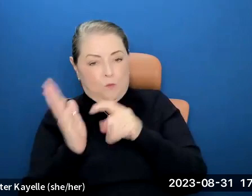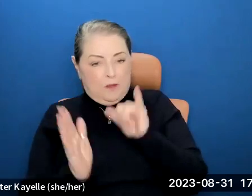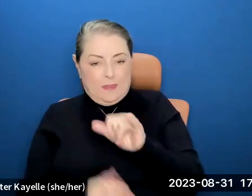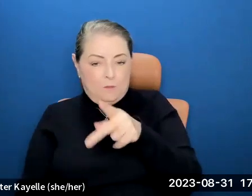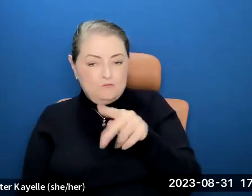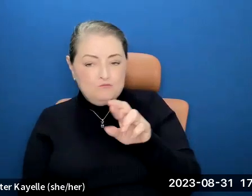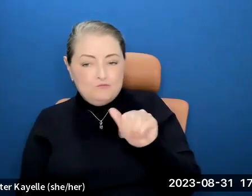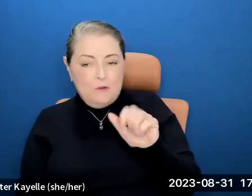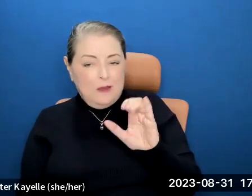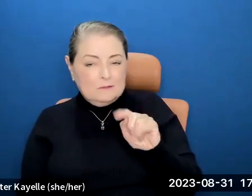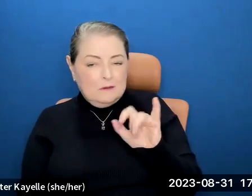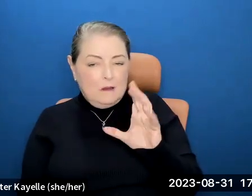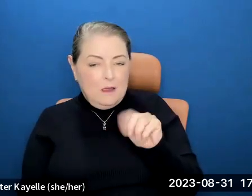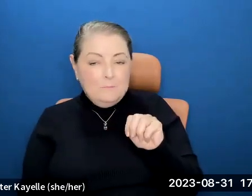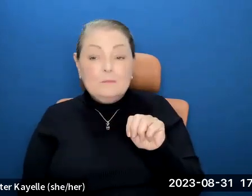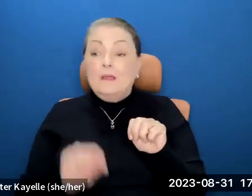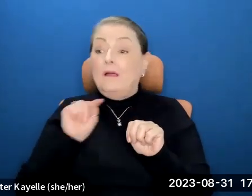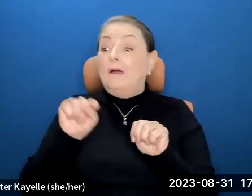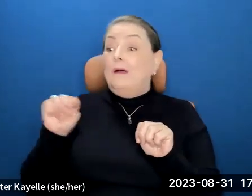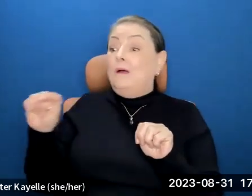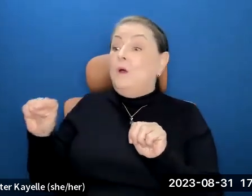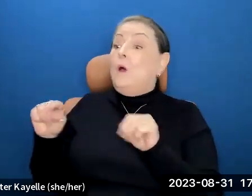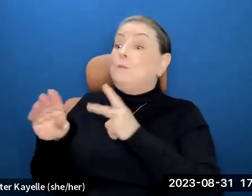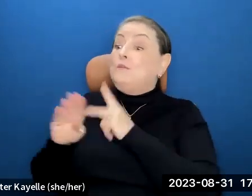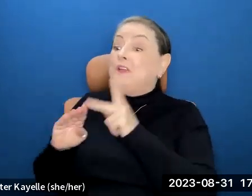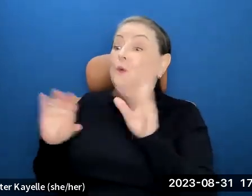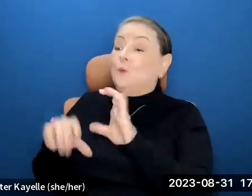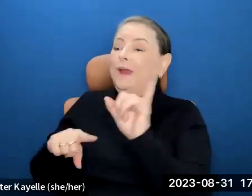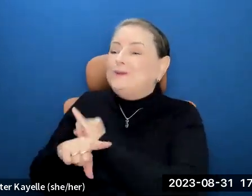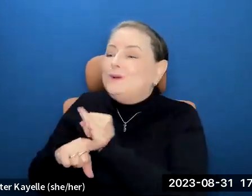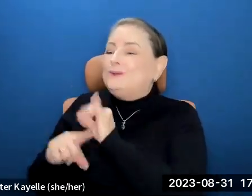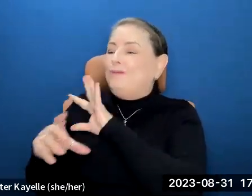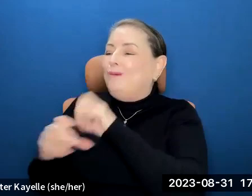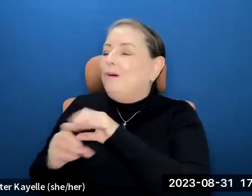but rather those professions do a practicum or internship as part of their educational program